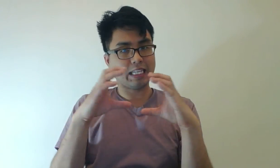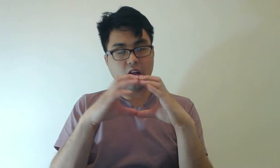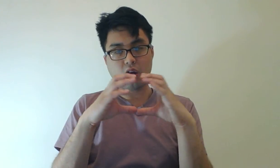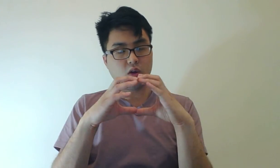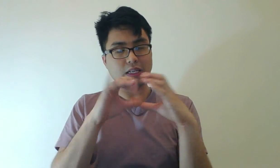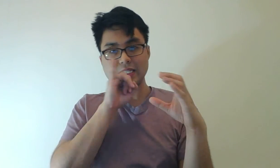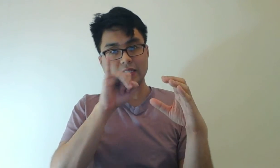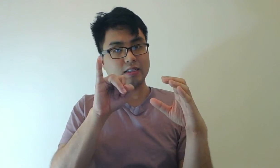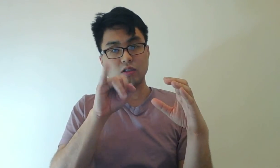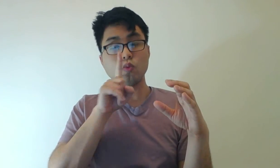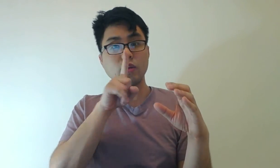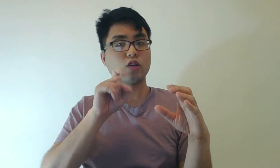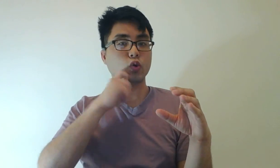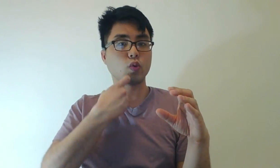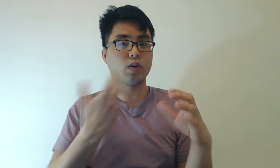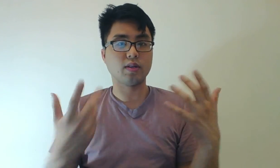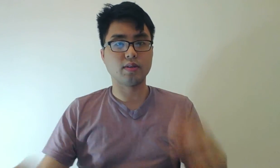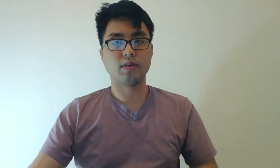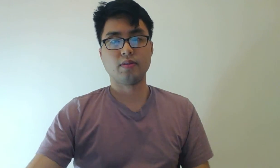cell is really cool